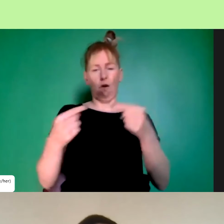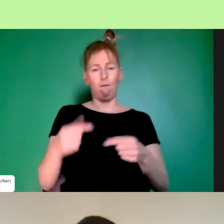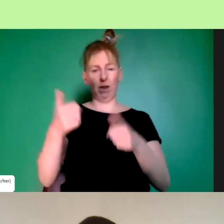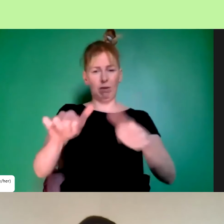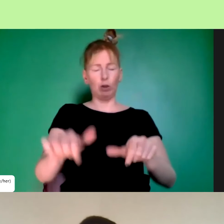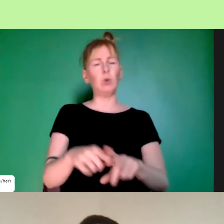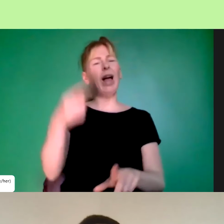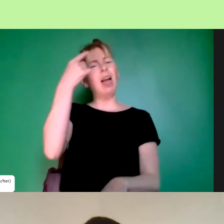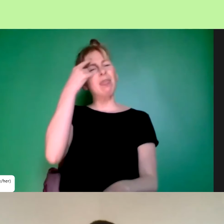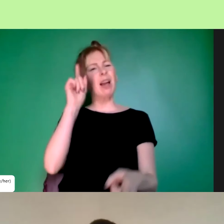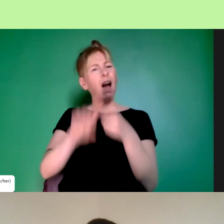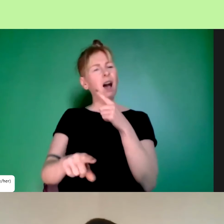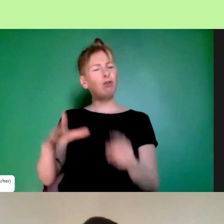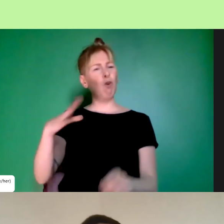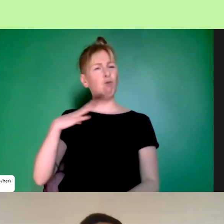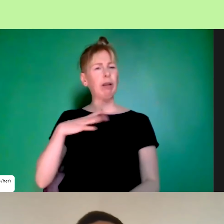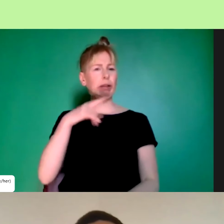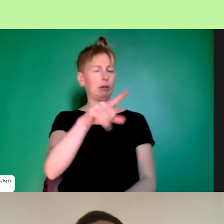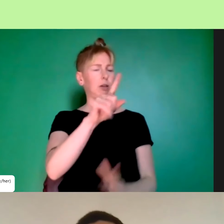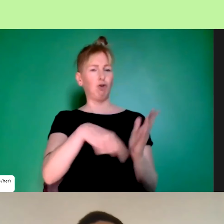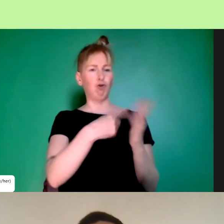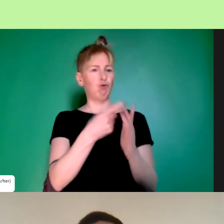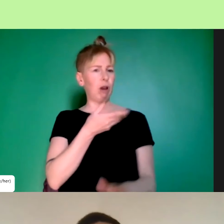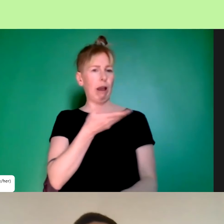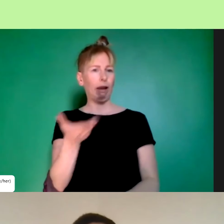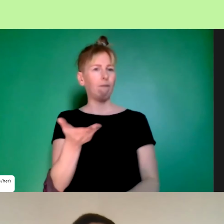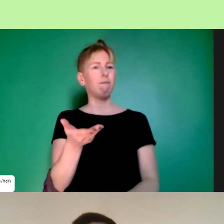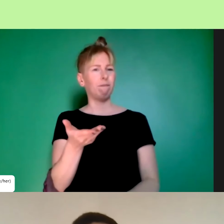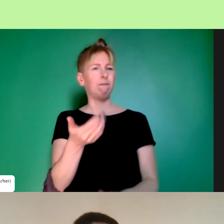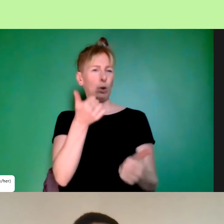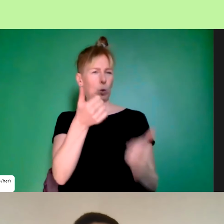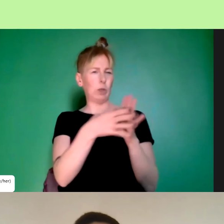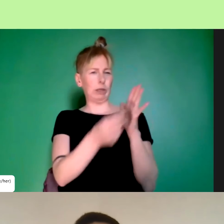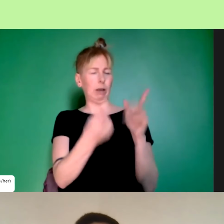Specifically, Jack gave a concrete example with the cards. So I'm going to move on.